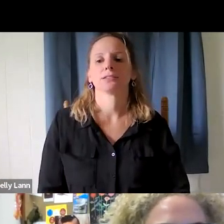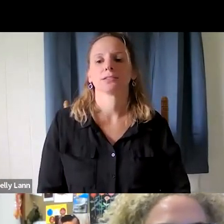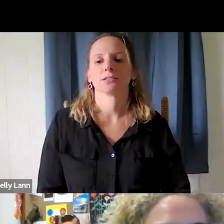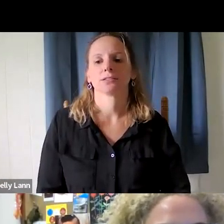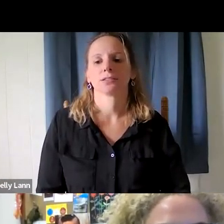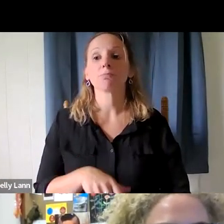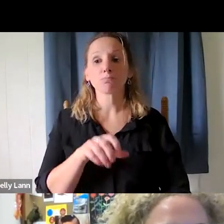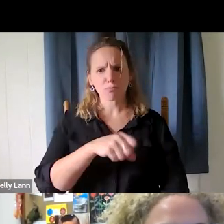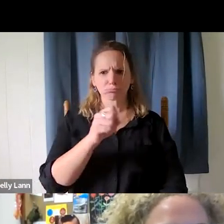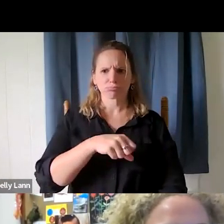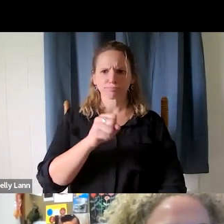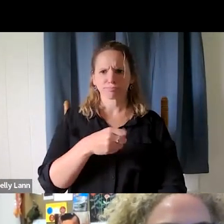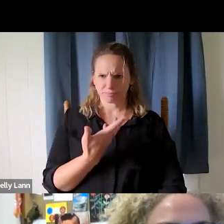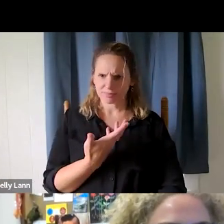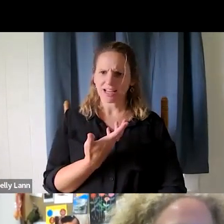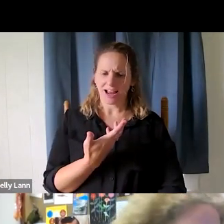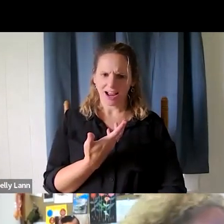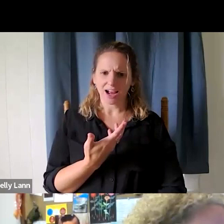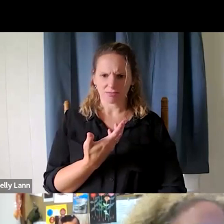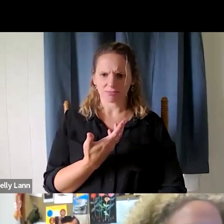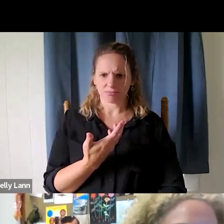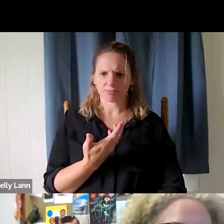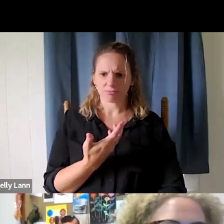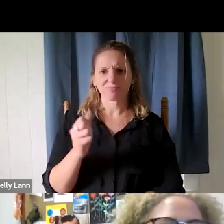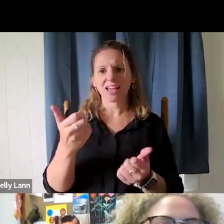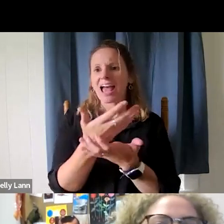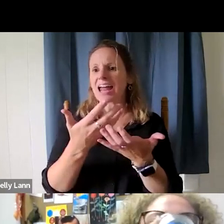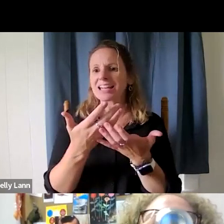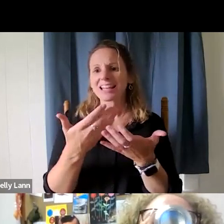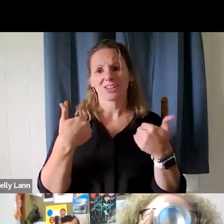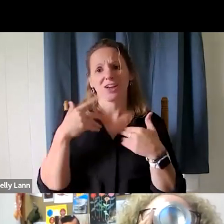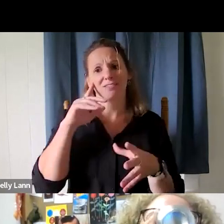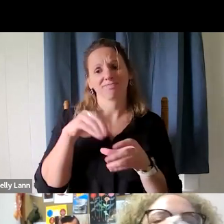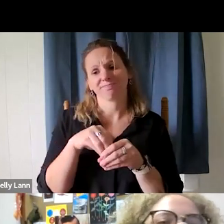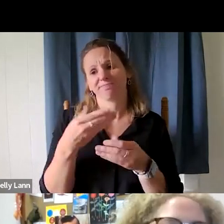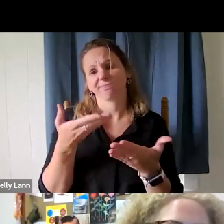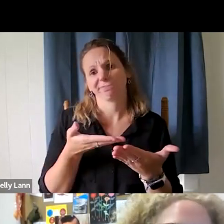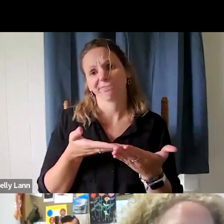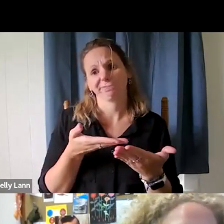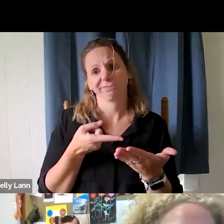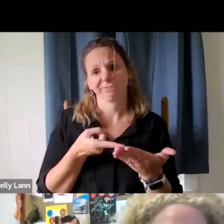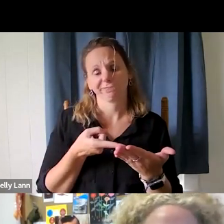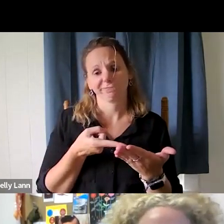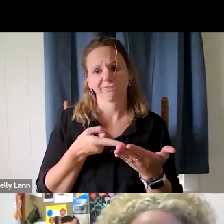Yeah, absolutely. I mean all in all, anything you guys have in there is super helpful,